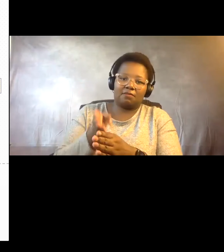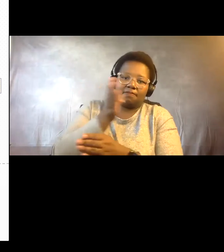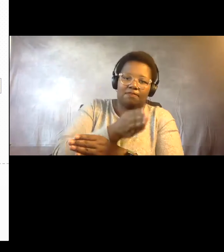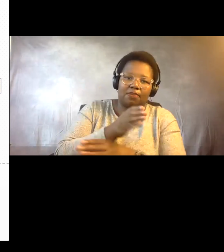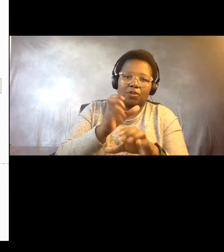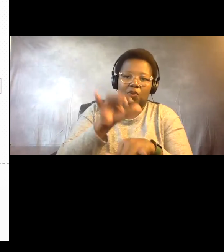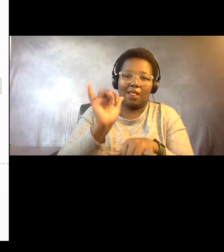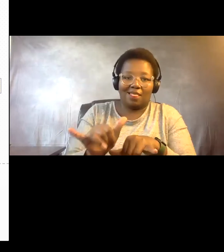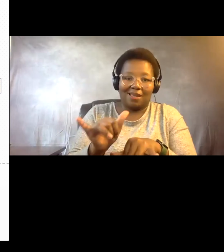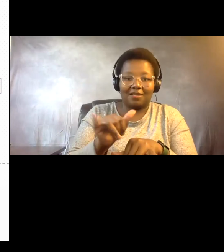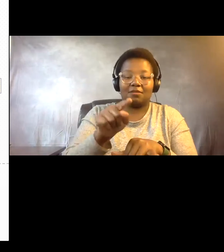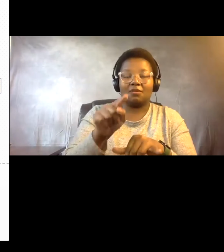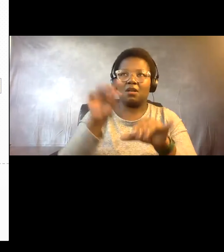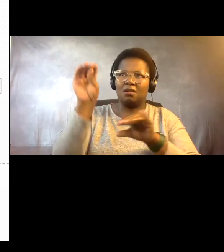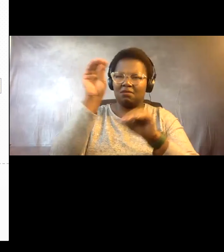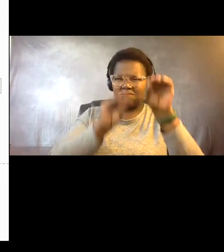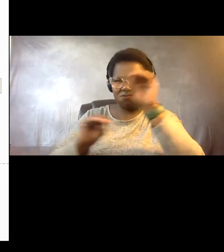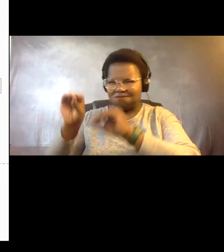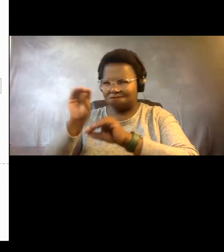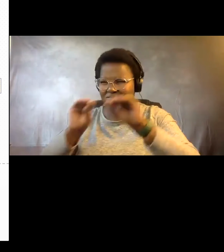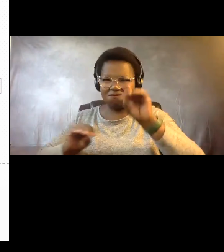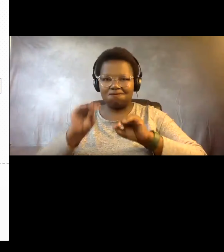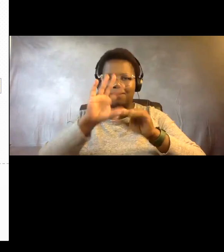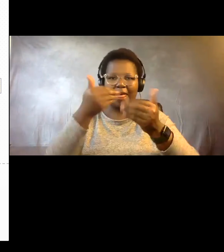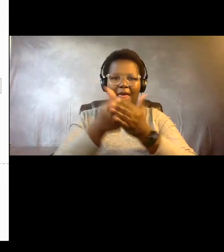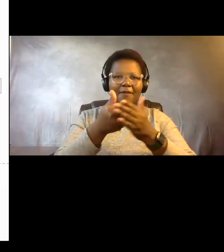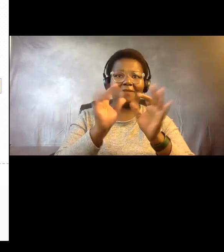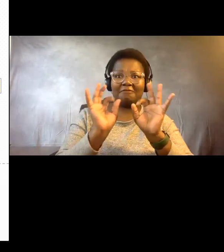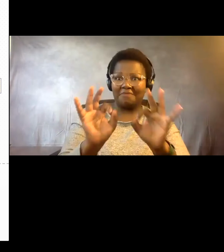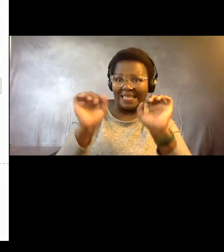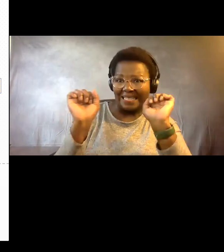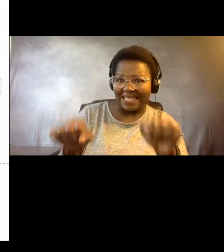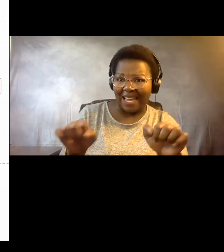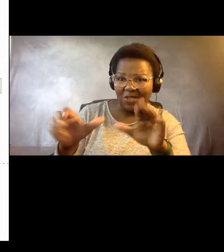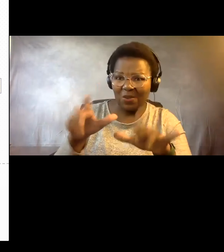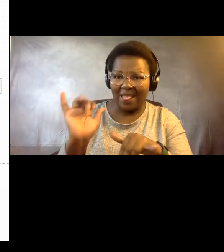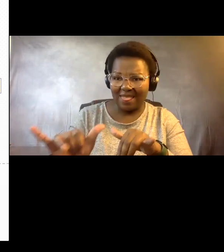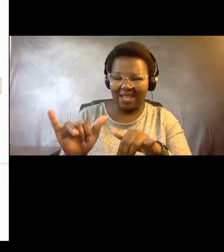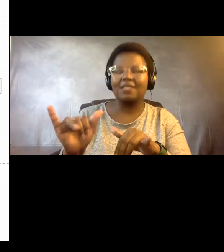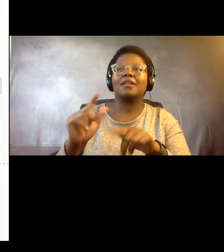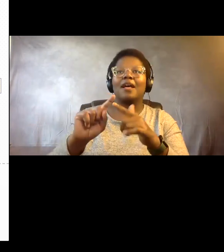technically doable, feasible, buildable, and then I create a final documentation.